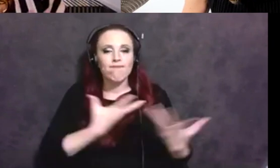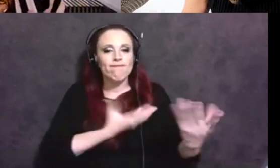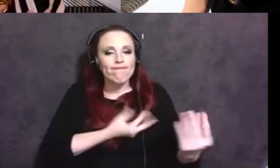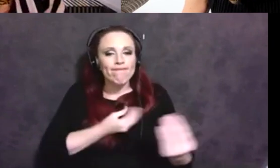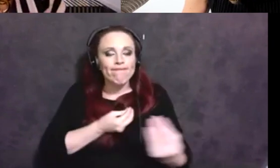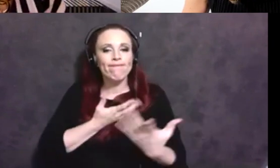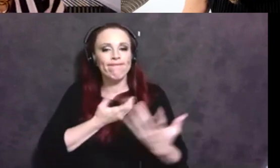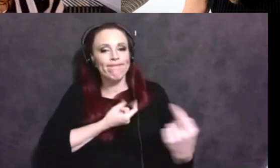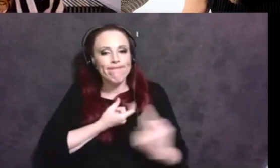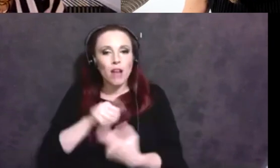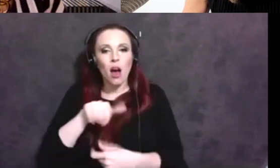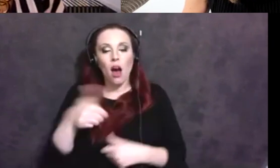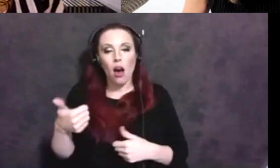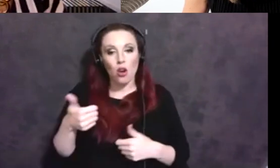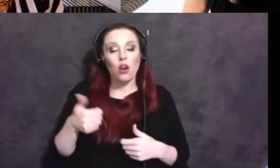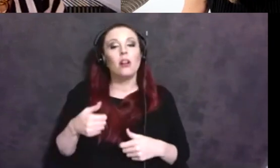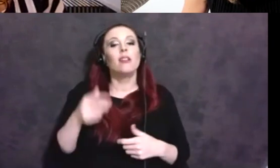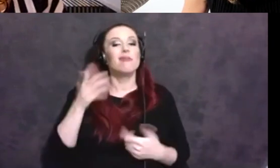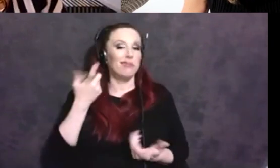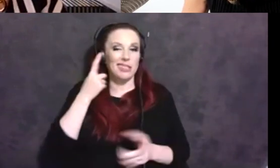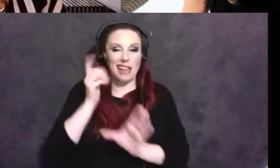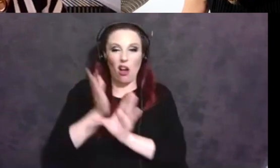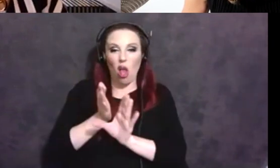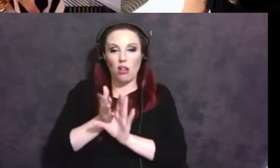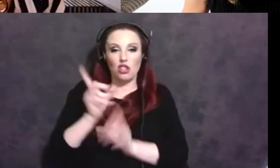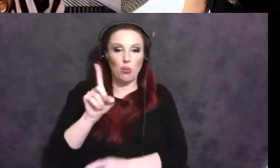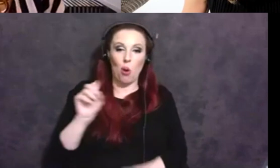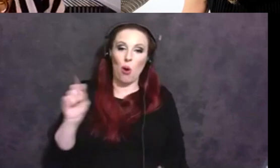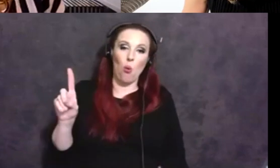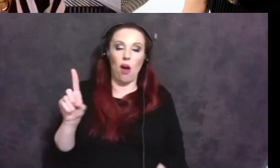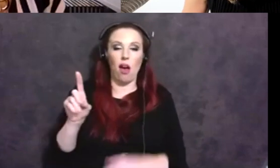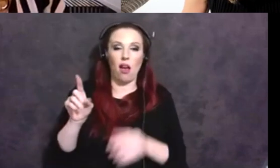important to start with ourselves so that we are better positioned to exercise it in